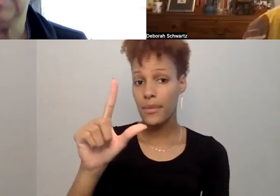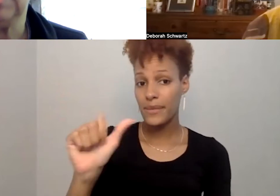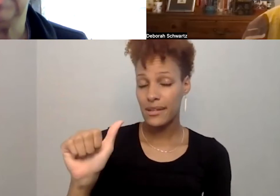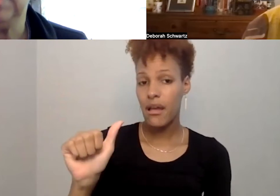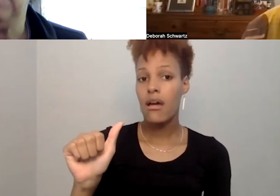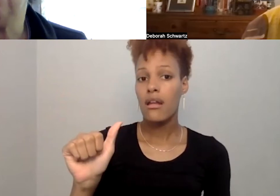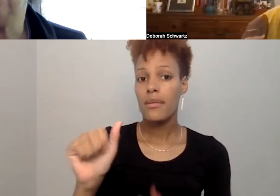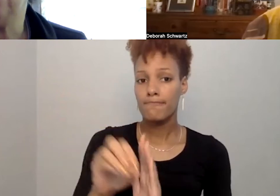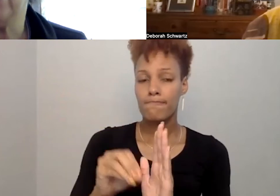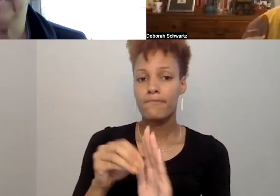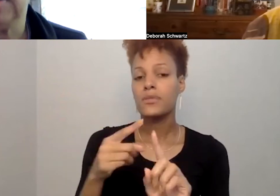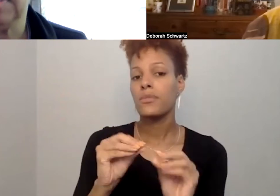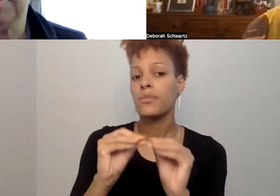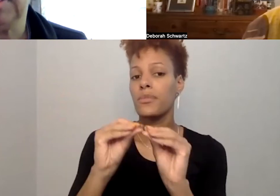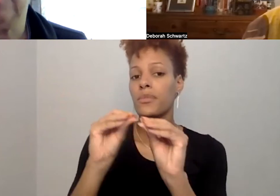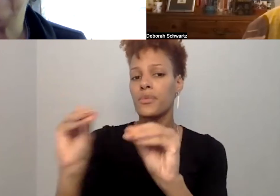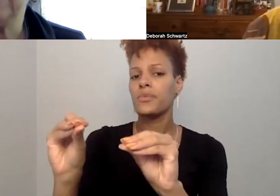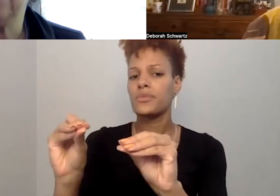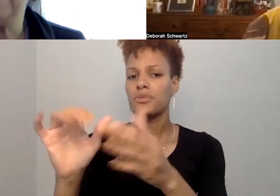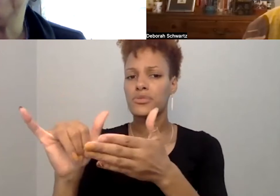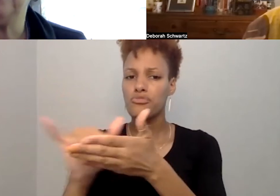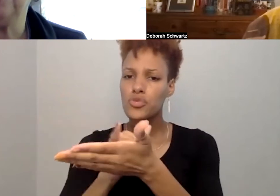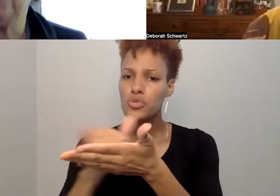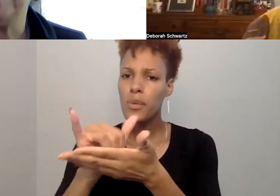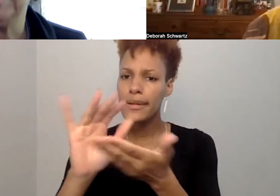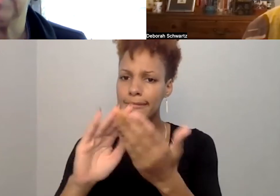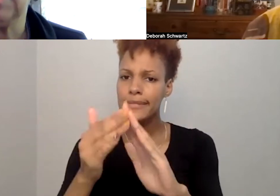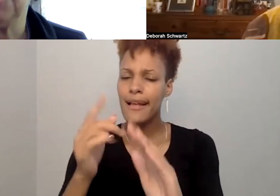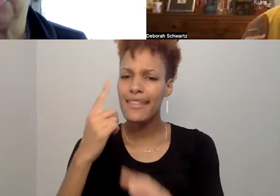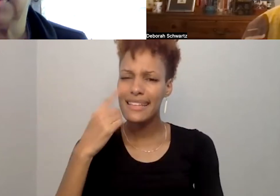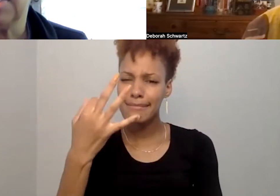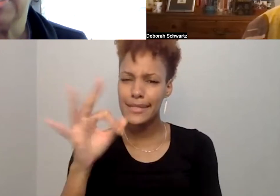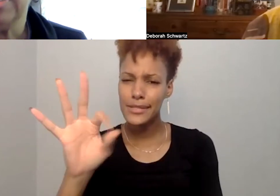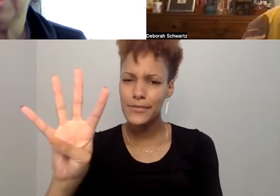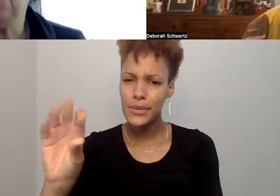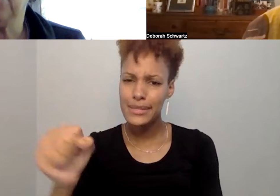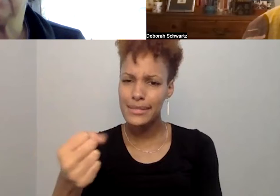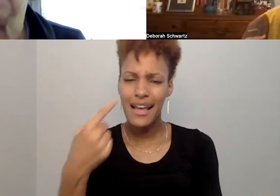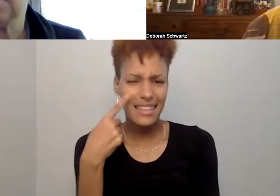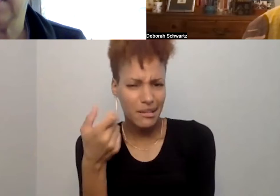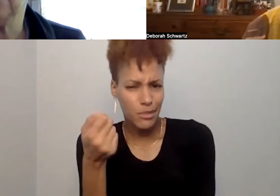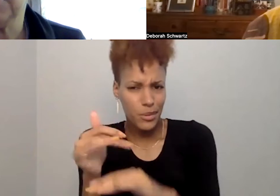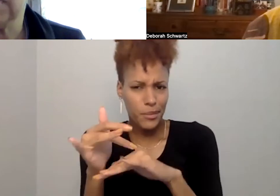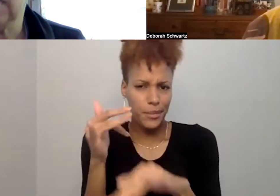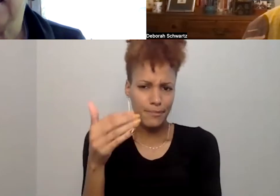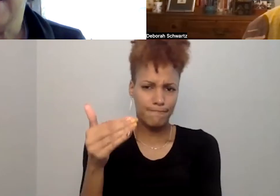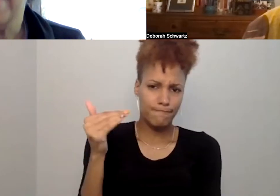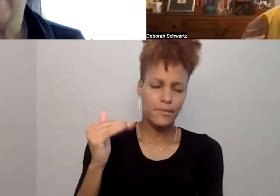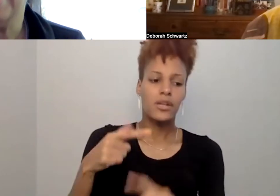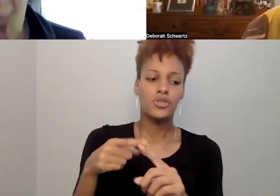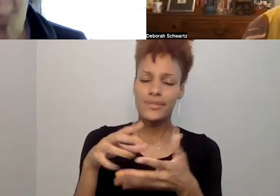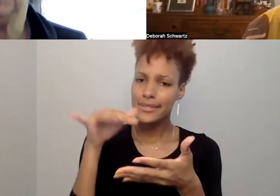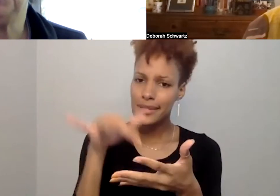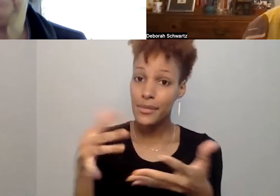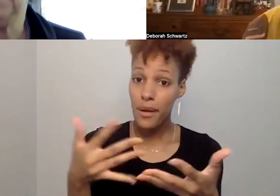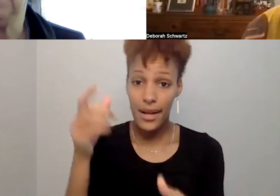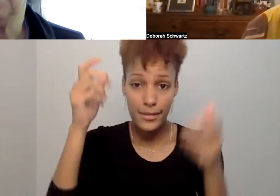the 1940s, I believe, maybe maybe even before, maybe the 1930s, in order to study hairdressing, and she